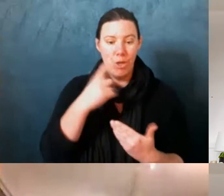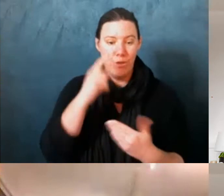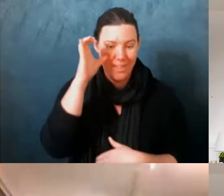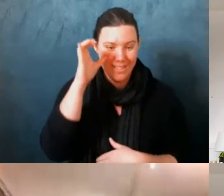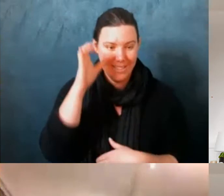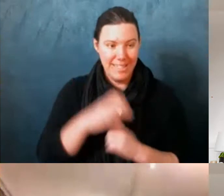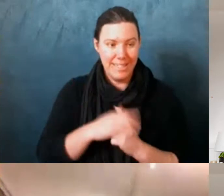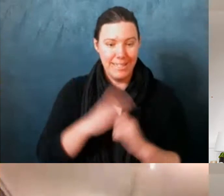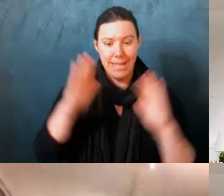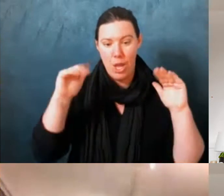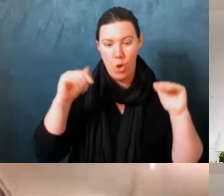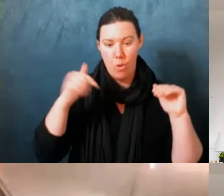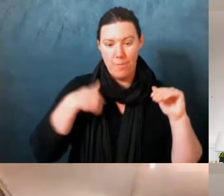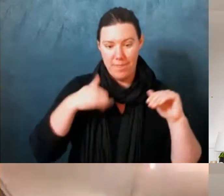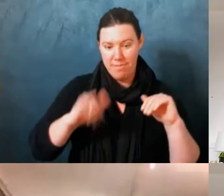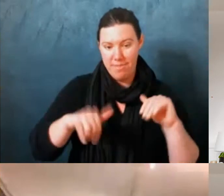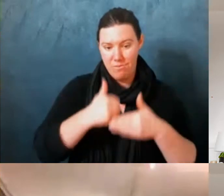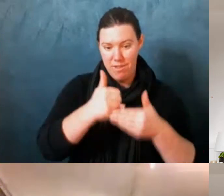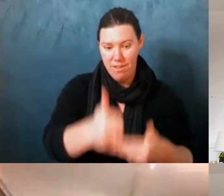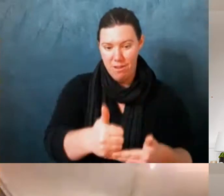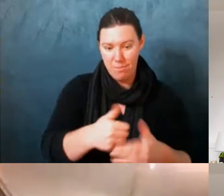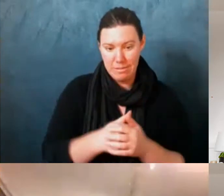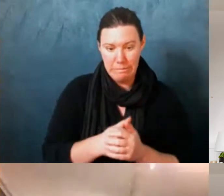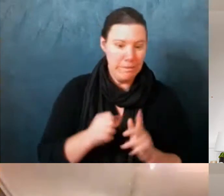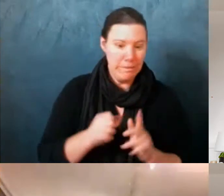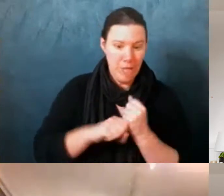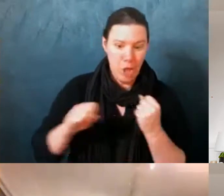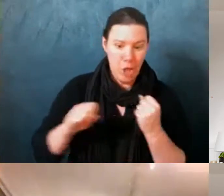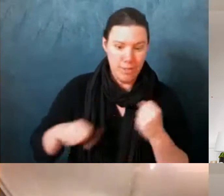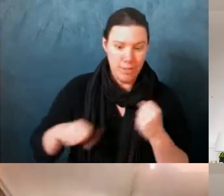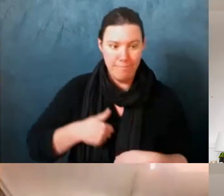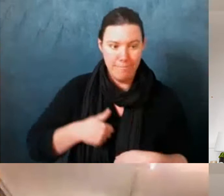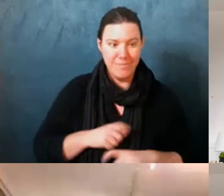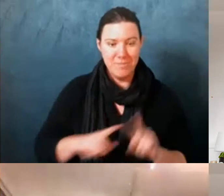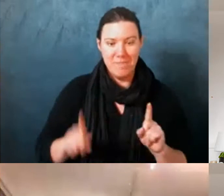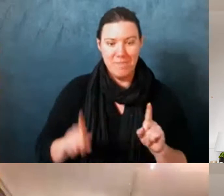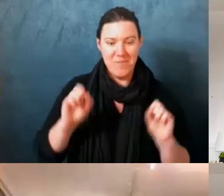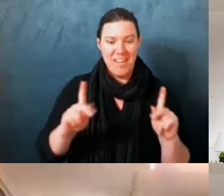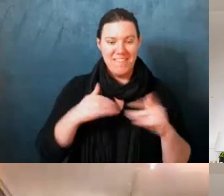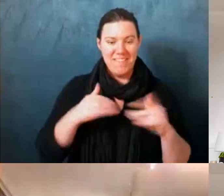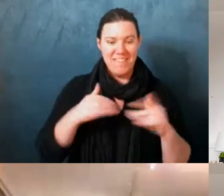I hope that I did not take long. But, I should write it down. Thank you so much.